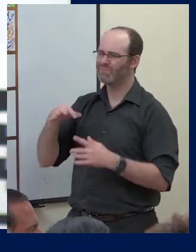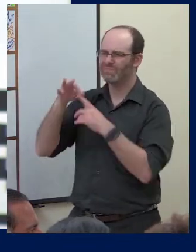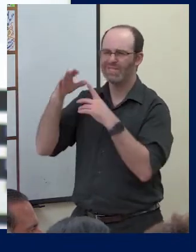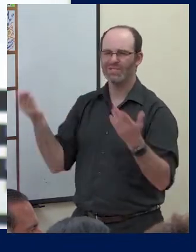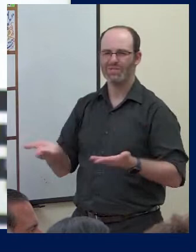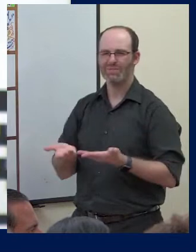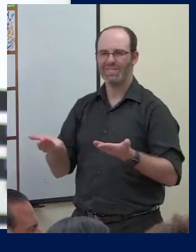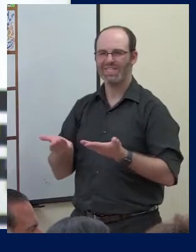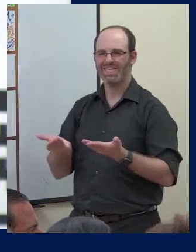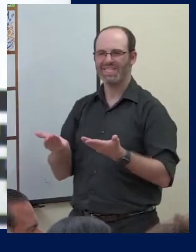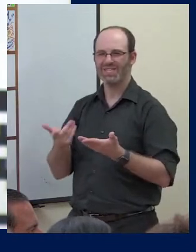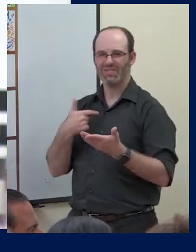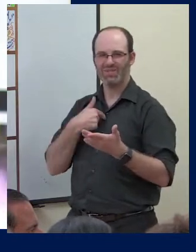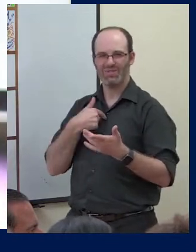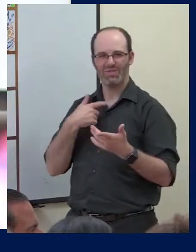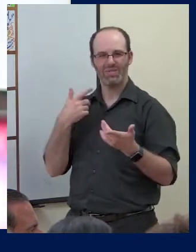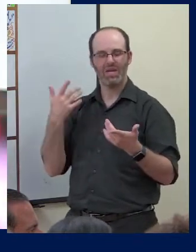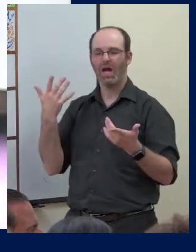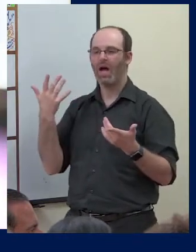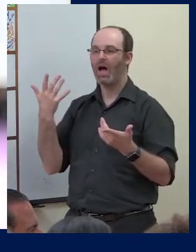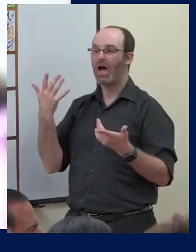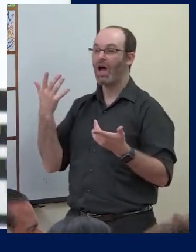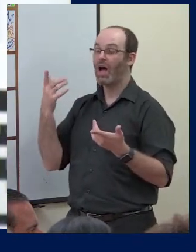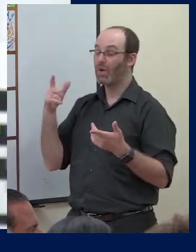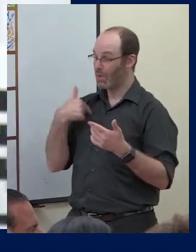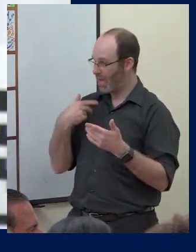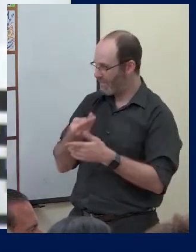I just want to acknowledge we do have a few members from the 988 team.